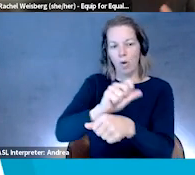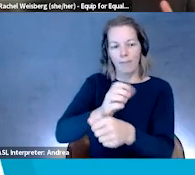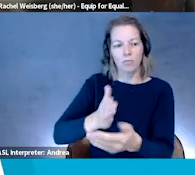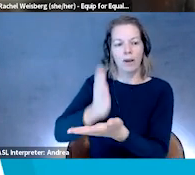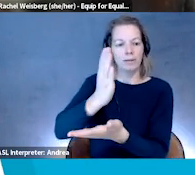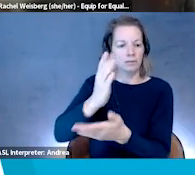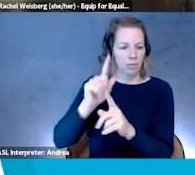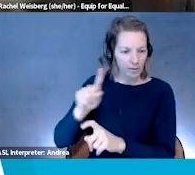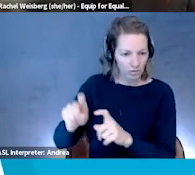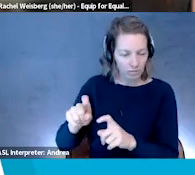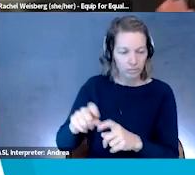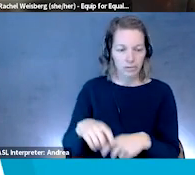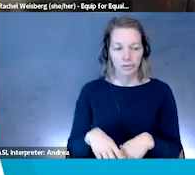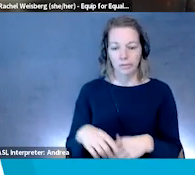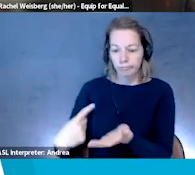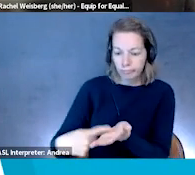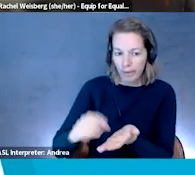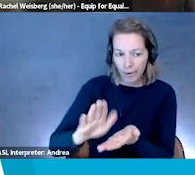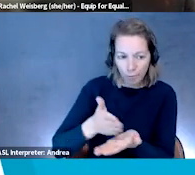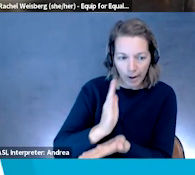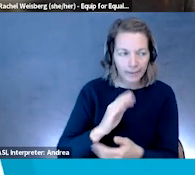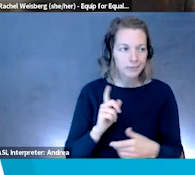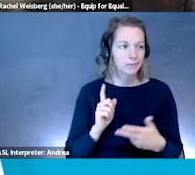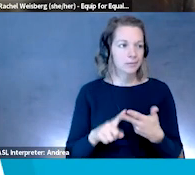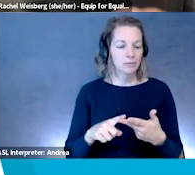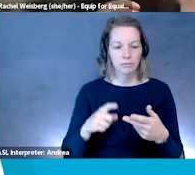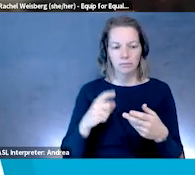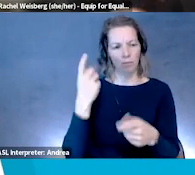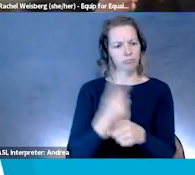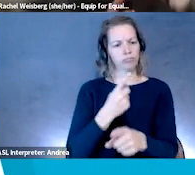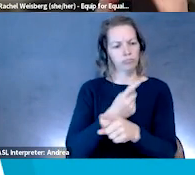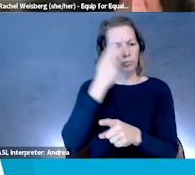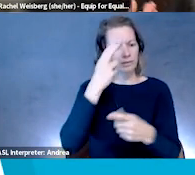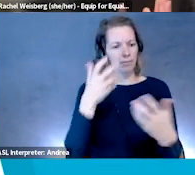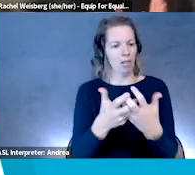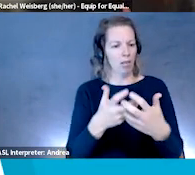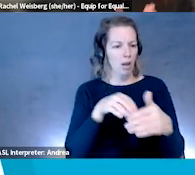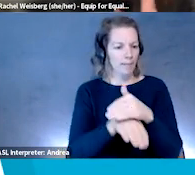DIABILITIES LEGAL HELP MOSTLY BEHIND THE SCENES ABOUT THE EMPLOYMENT RIGHTS QUESTIONS. EVERYTHING FROM